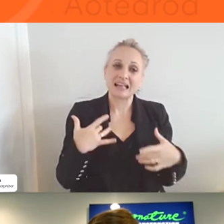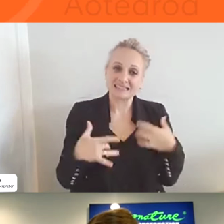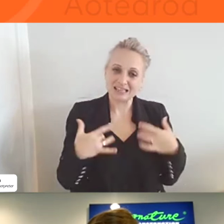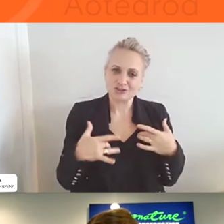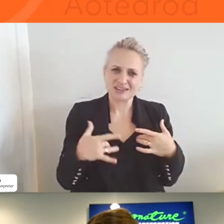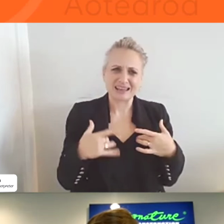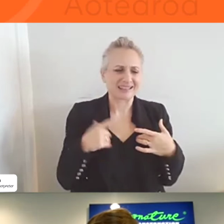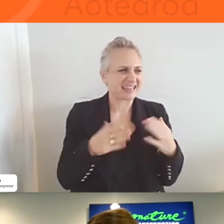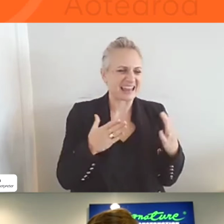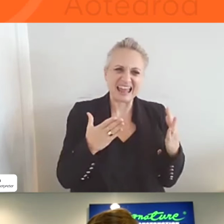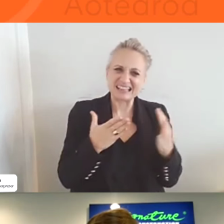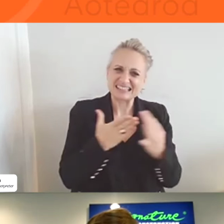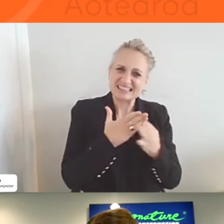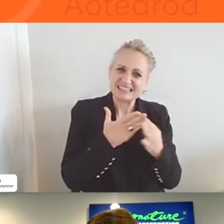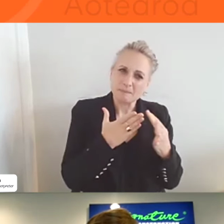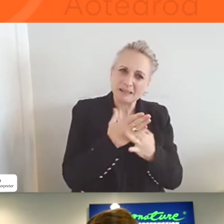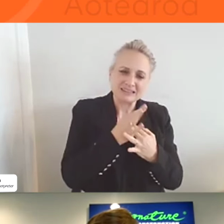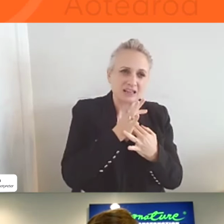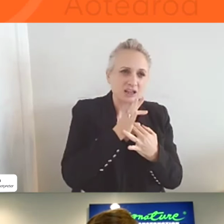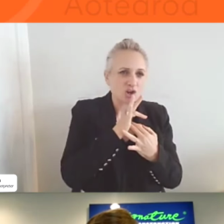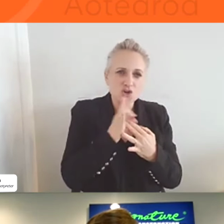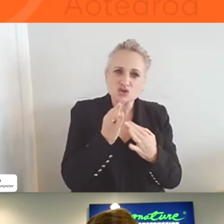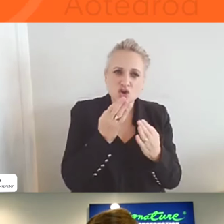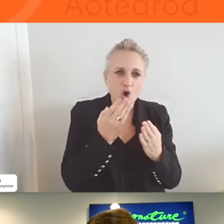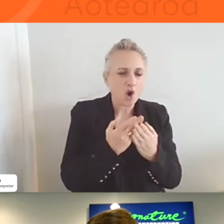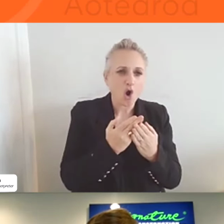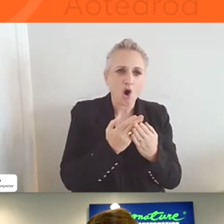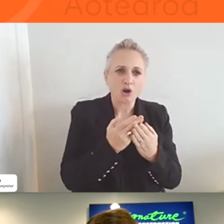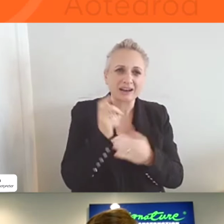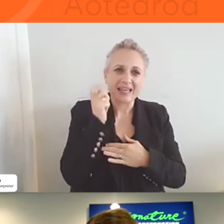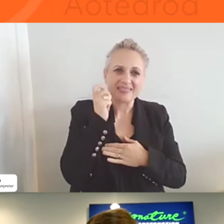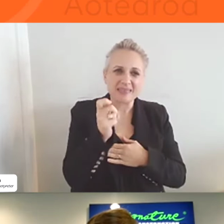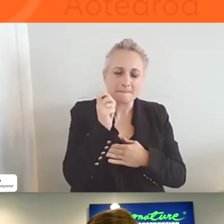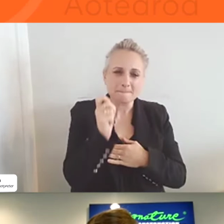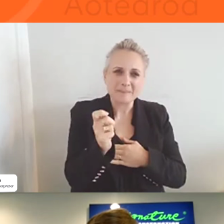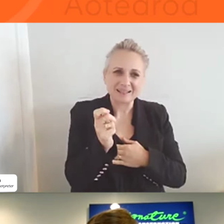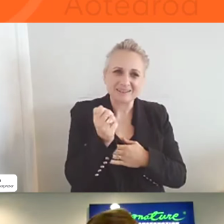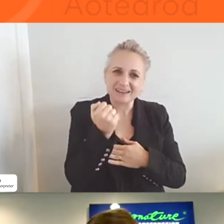force it. It's not actually checked within the consenting process that